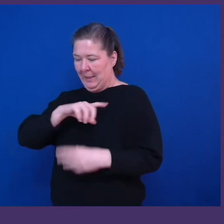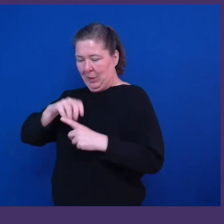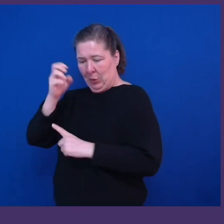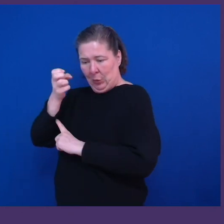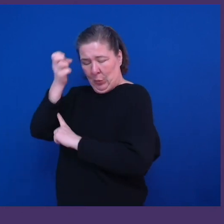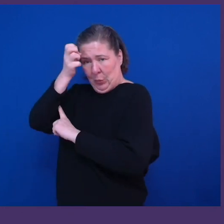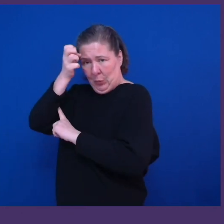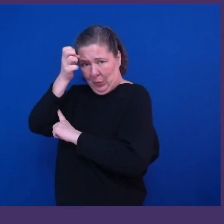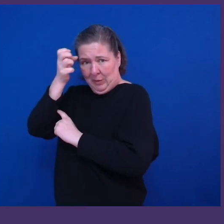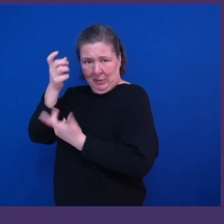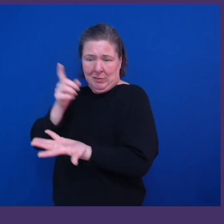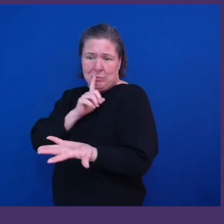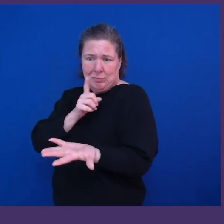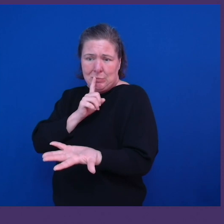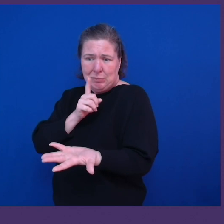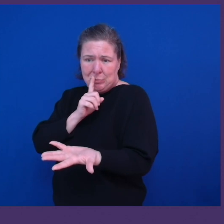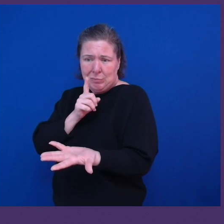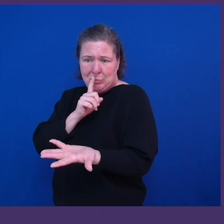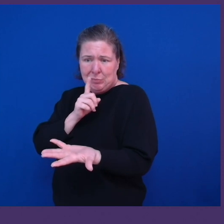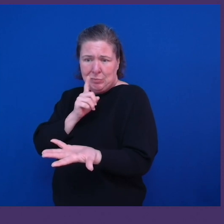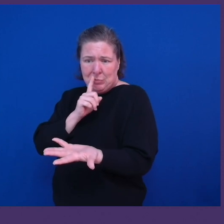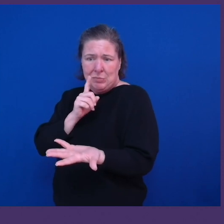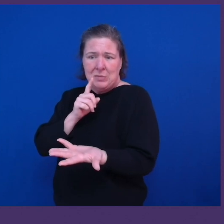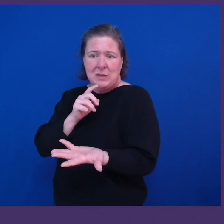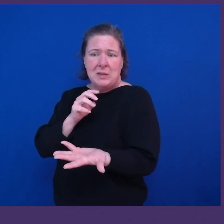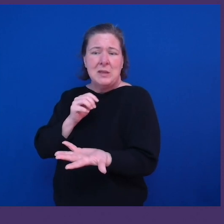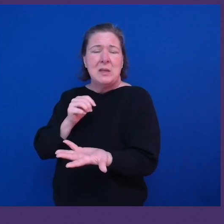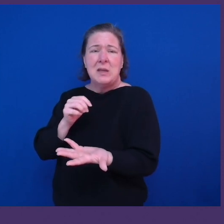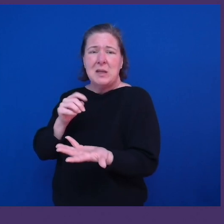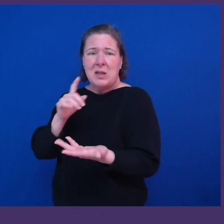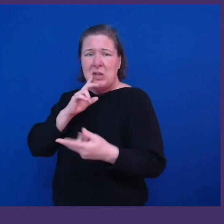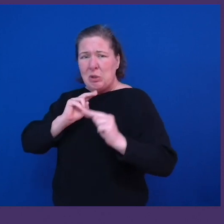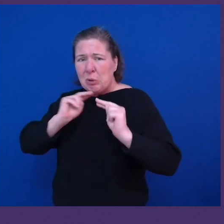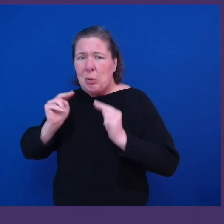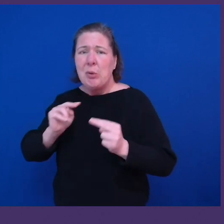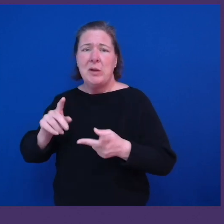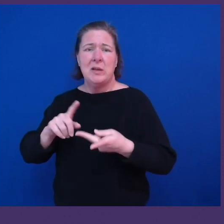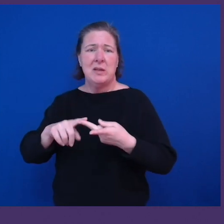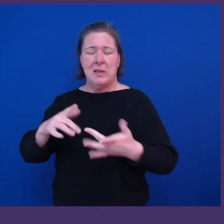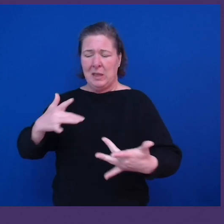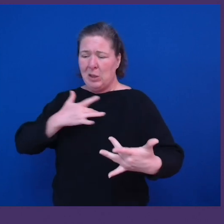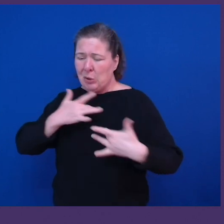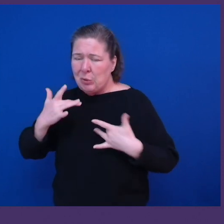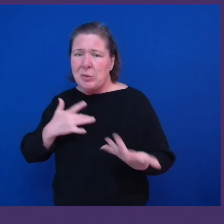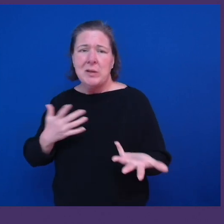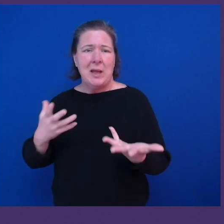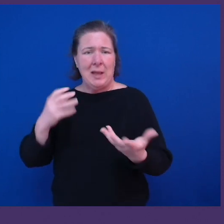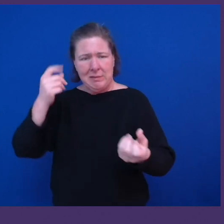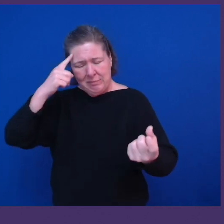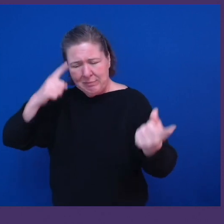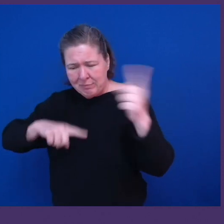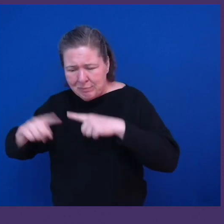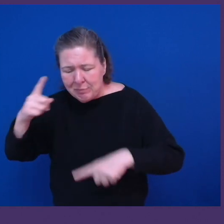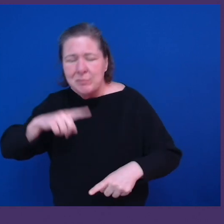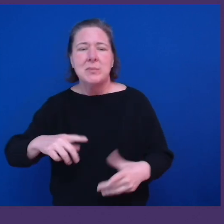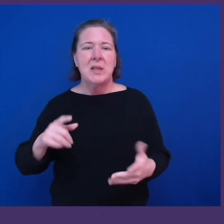of negotiations and consensus. So, in those processes, the wording,